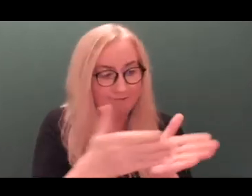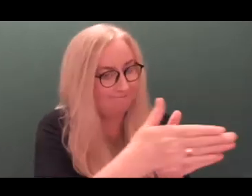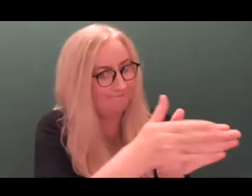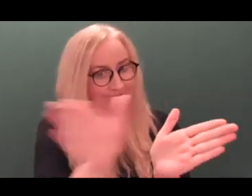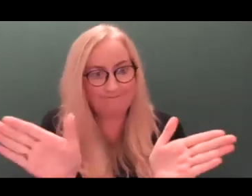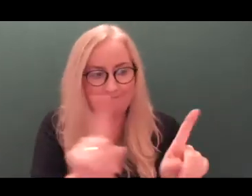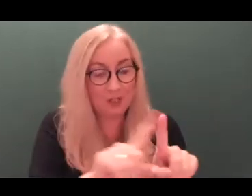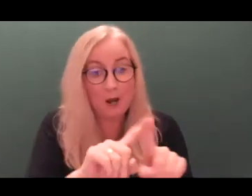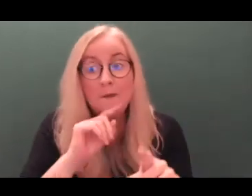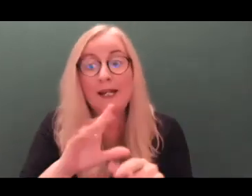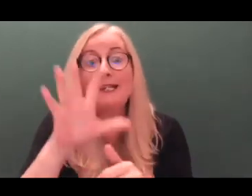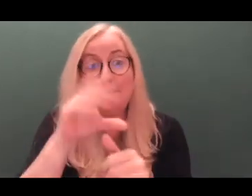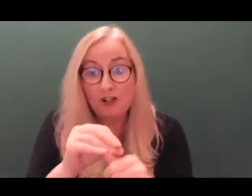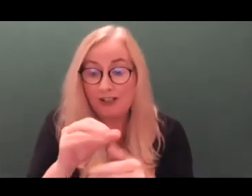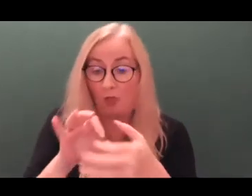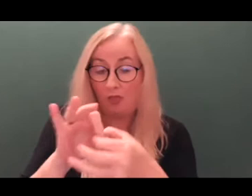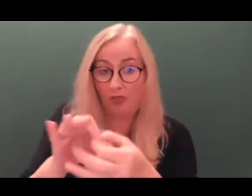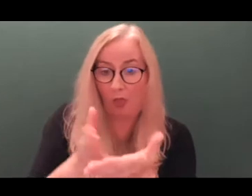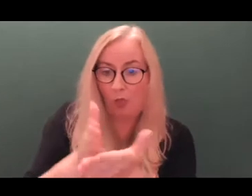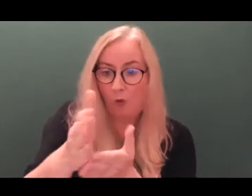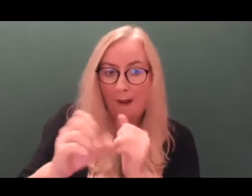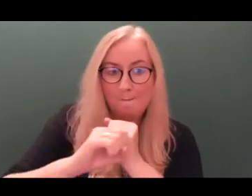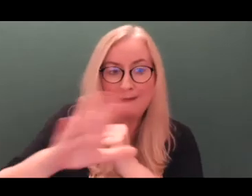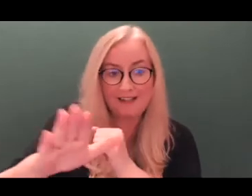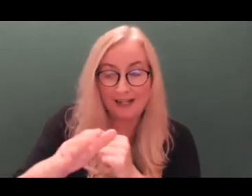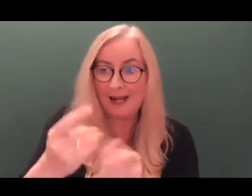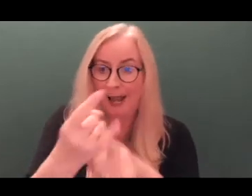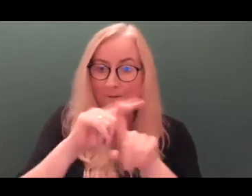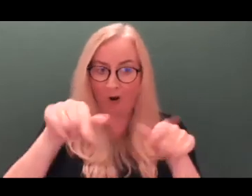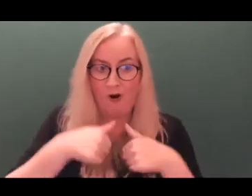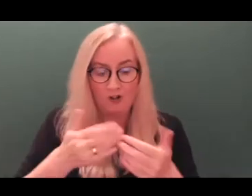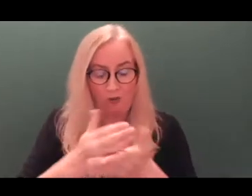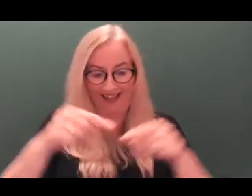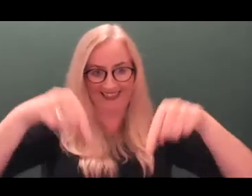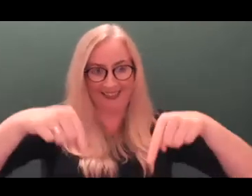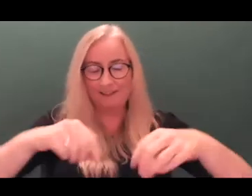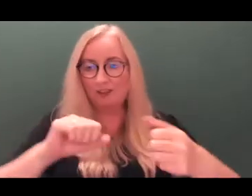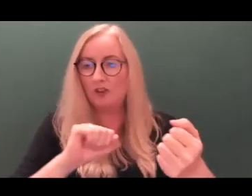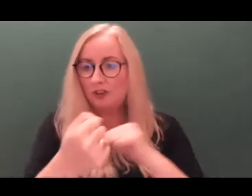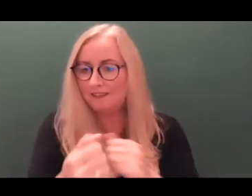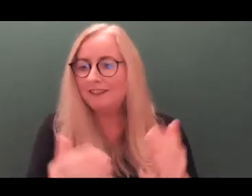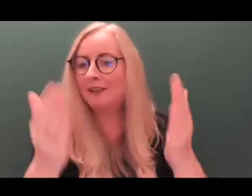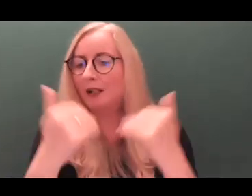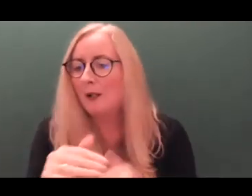the media to help this transition. So thank you. >>: Thank you very much. Bernice, just again